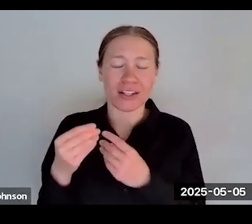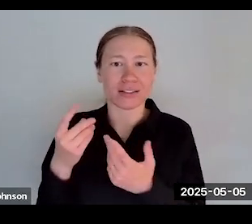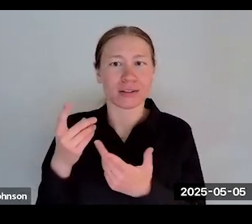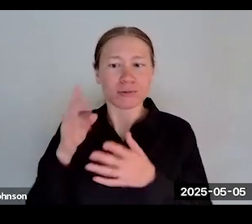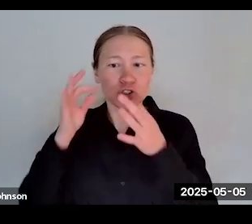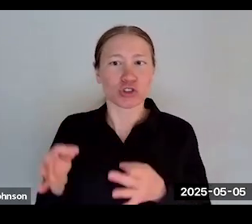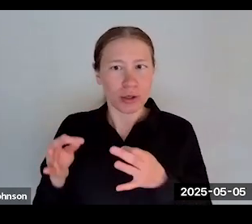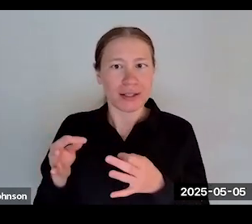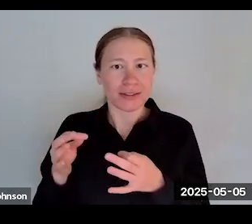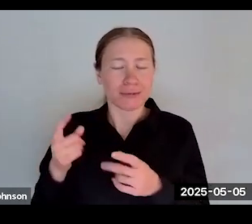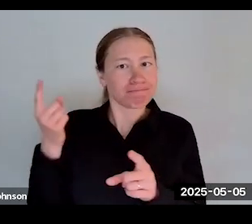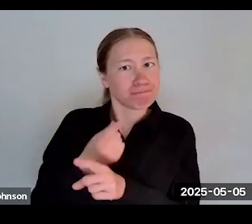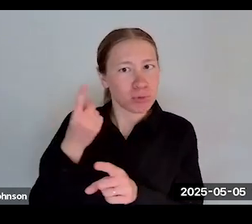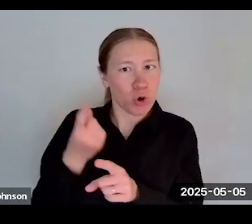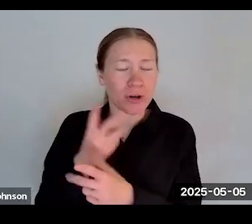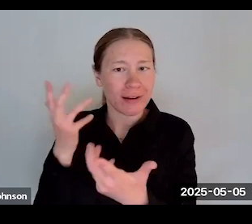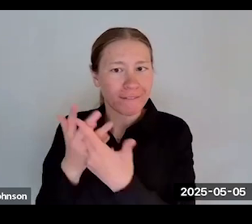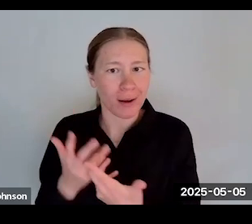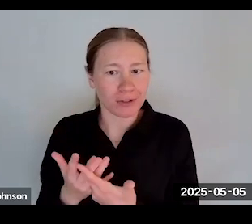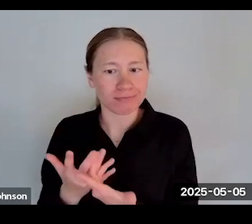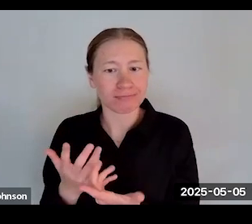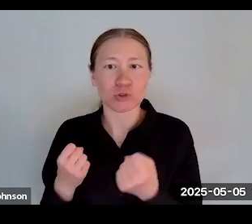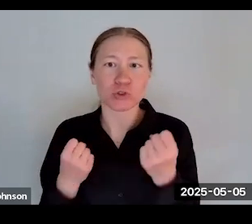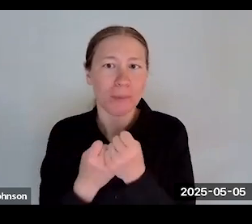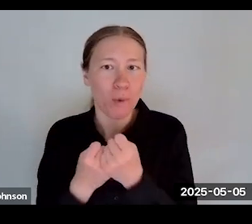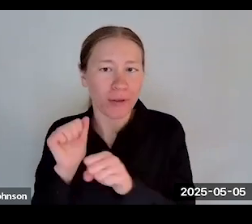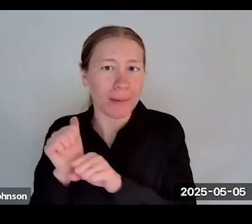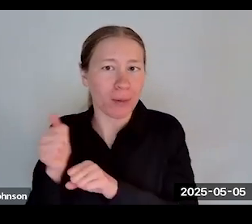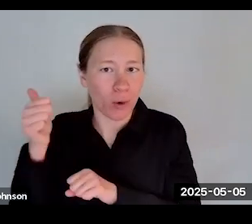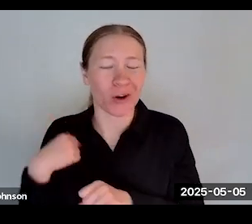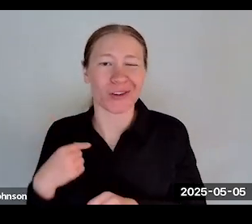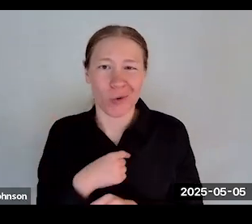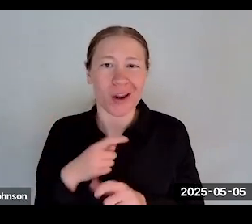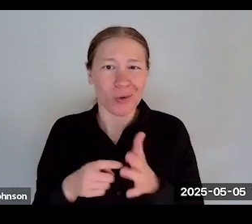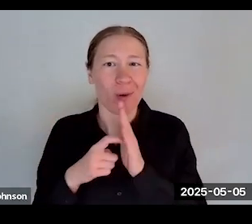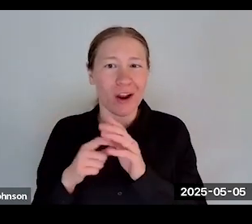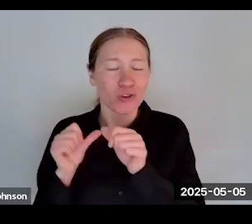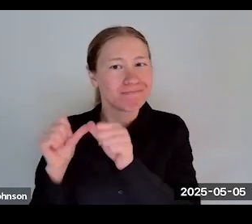of the accommodation request on behalf of the employer so that we're maintaining privacy for the employee.